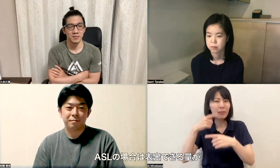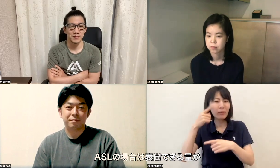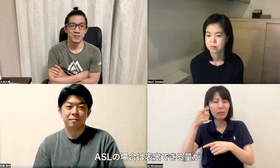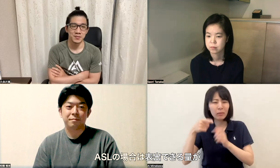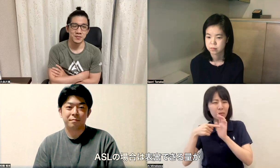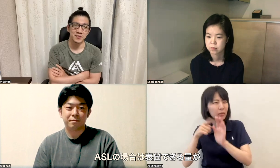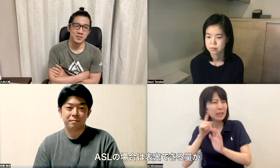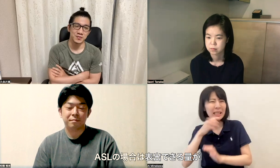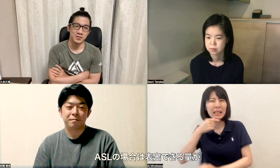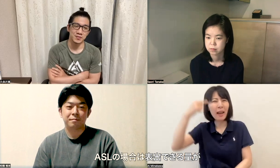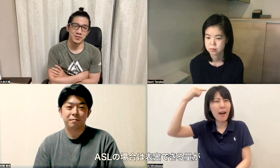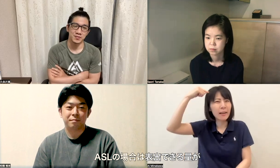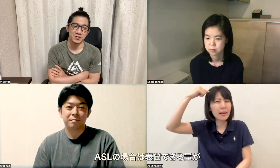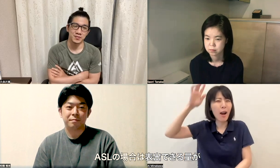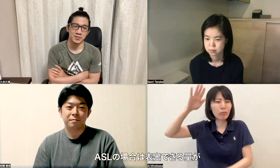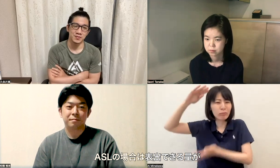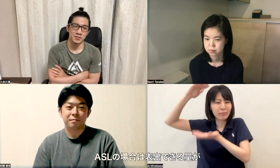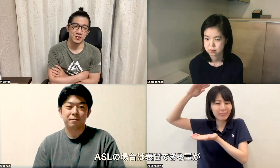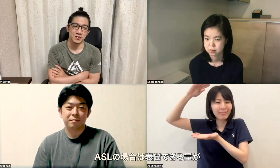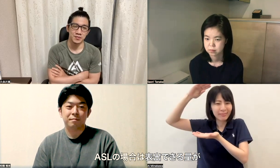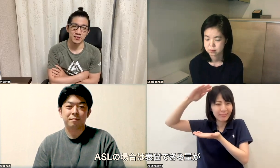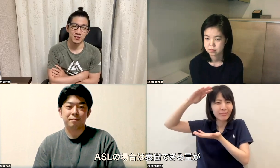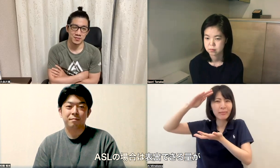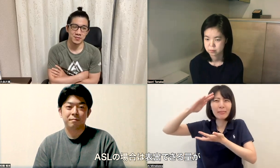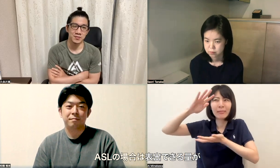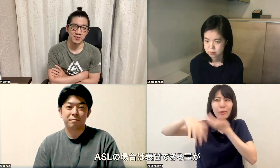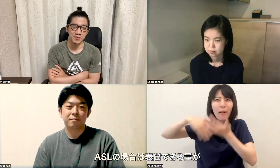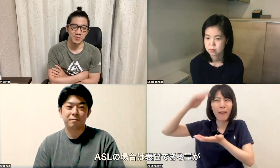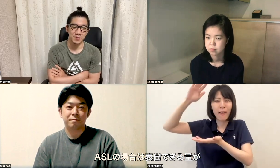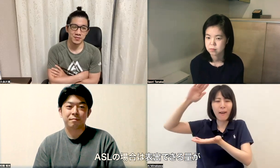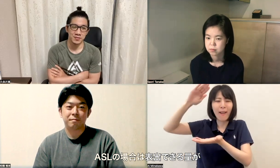In ASL, the amount that I can express is still limited.